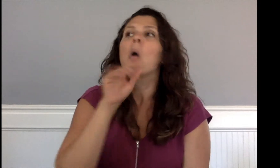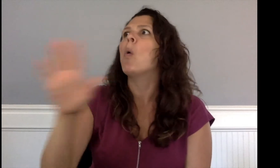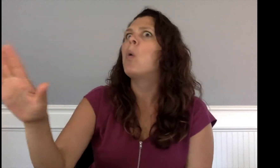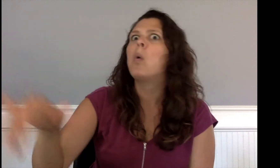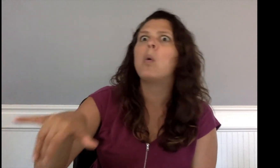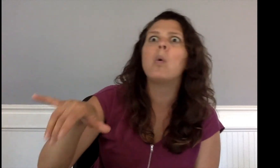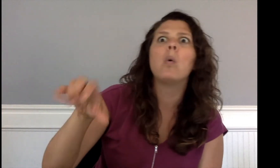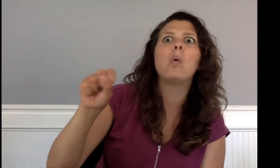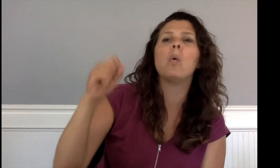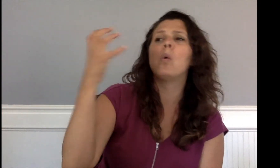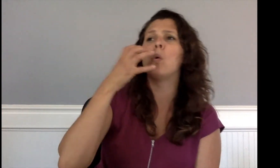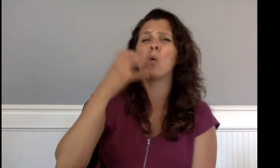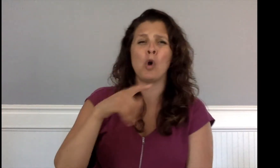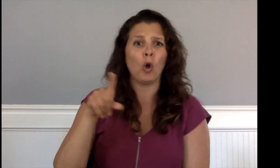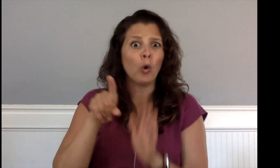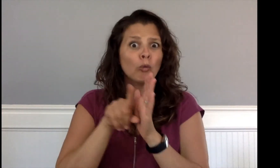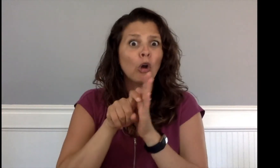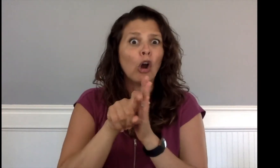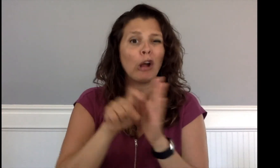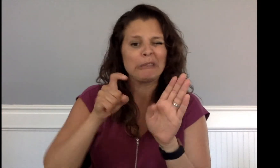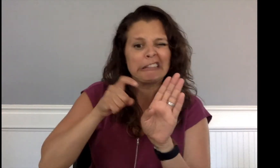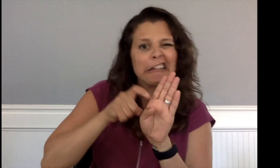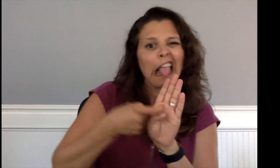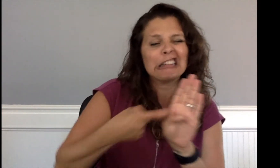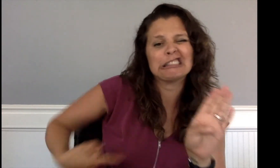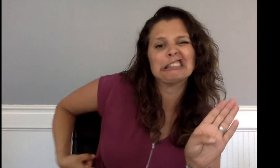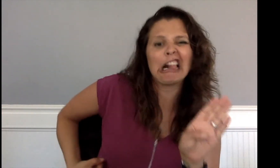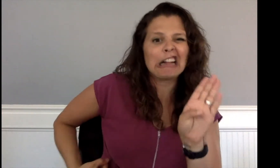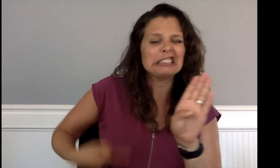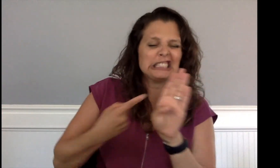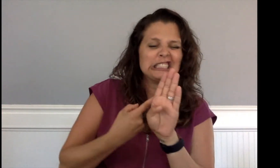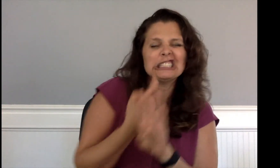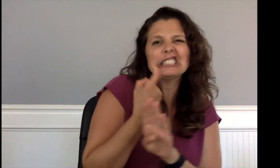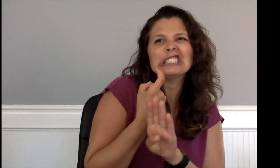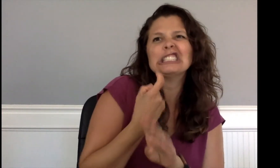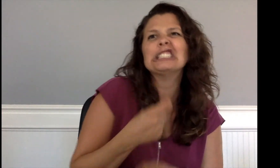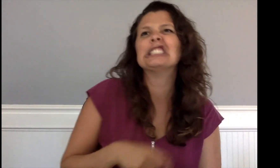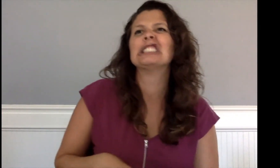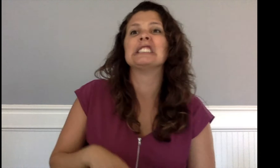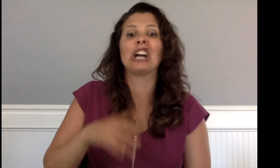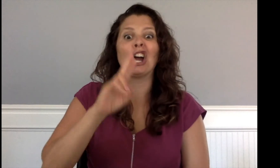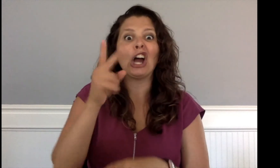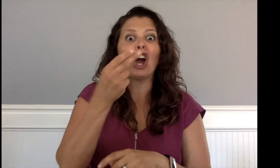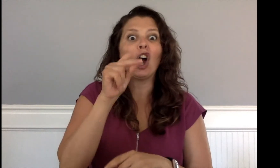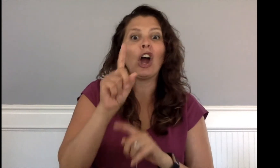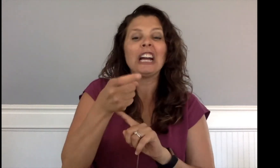"Oh yes. The impaling of the worm. The glint of